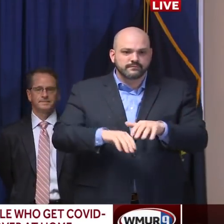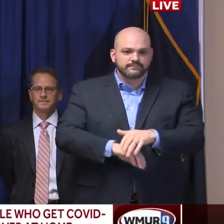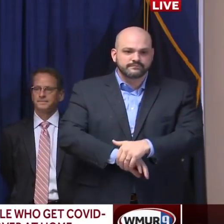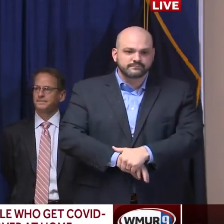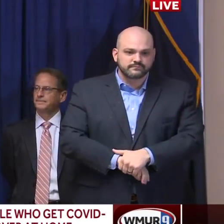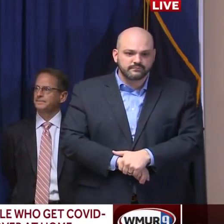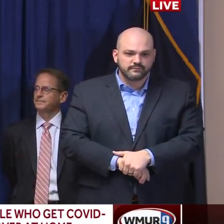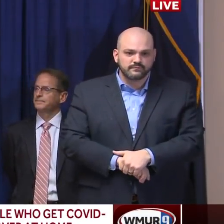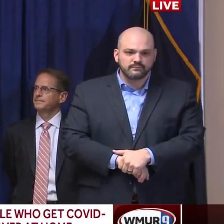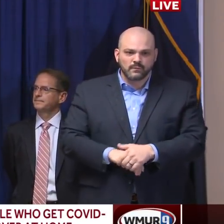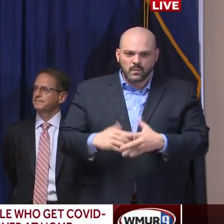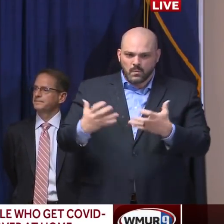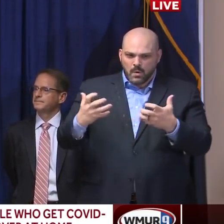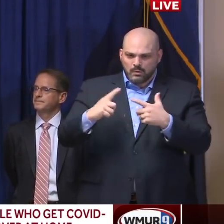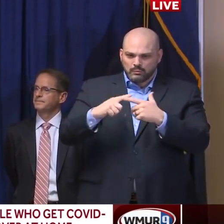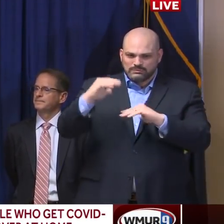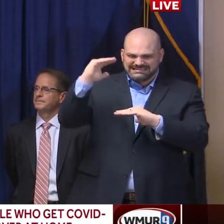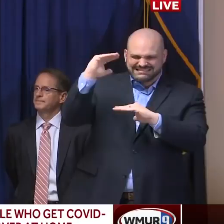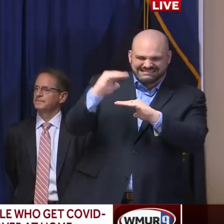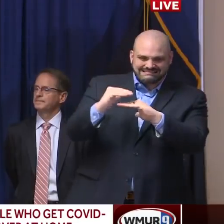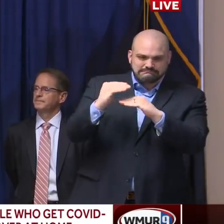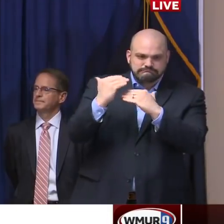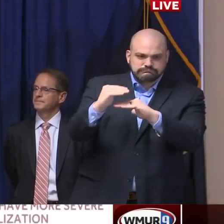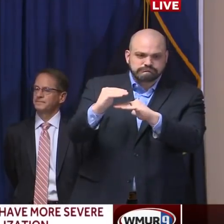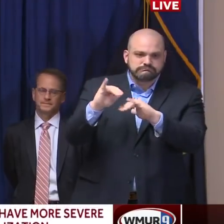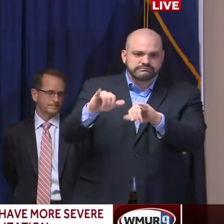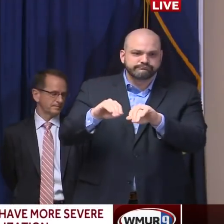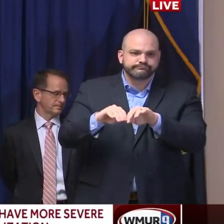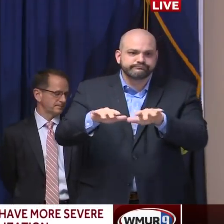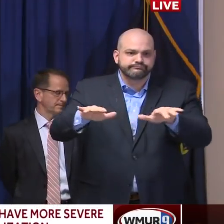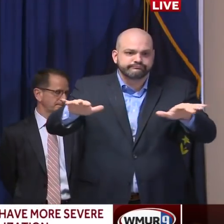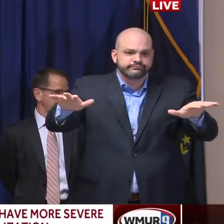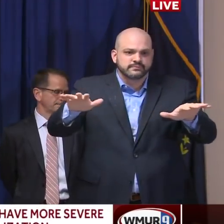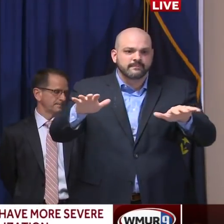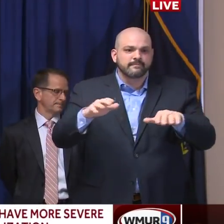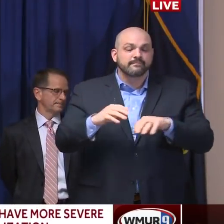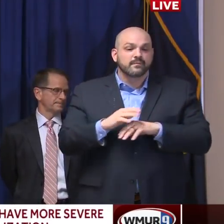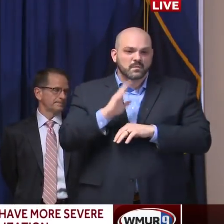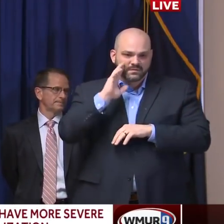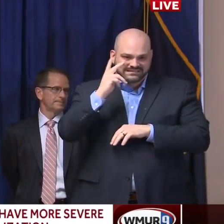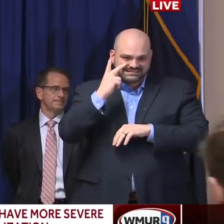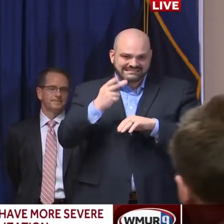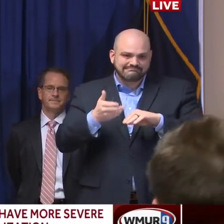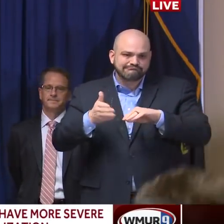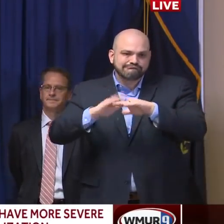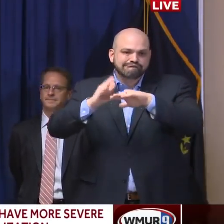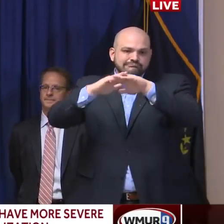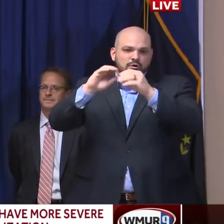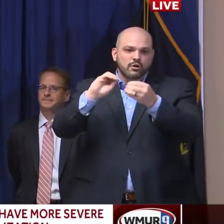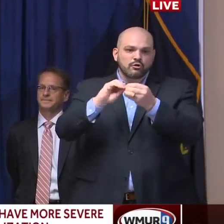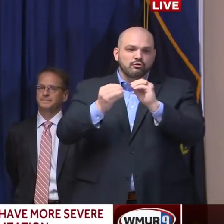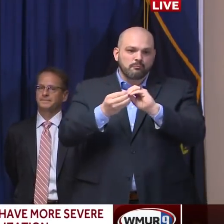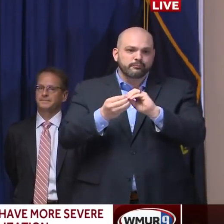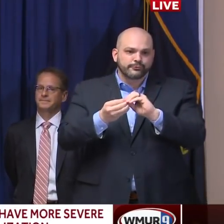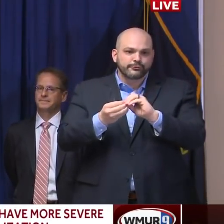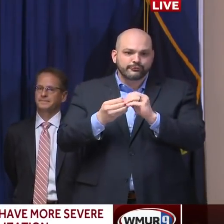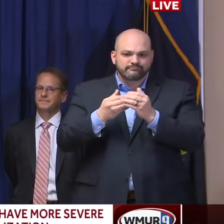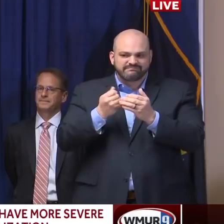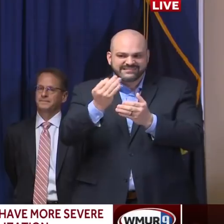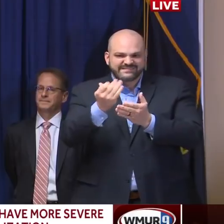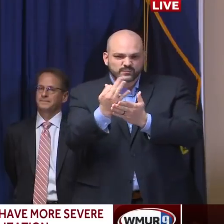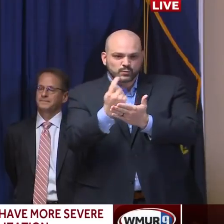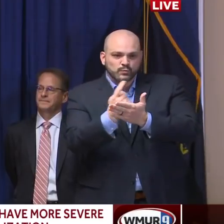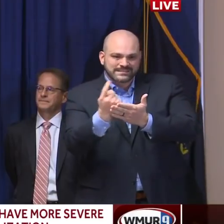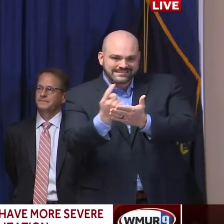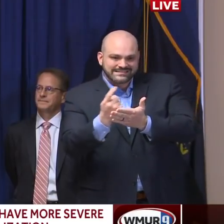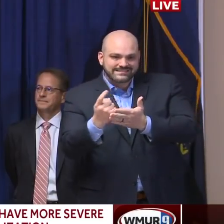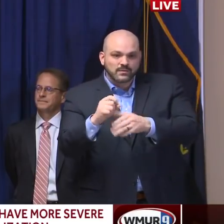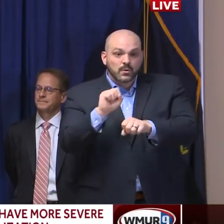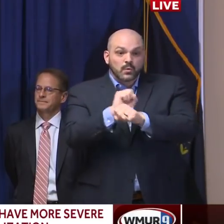CONTINUE OUR PUBLIC HEALTH EFFORTS TO INVESTIGATE AND TRY AND SLOW AND CONTAIN THE SPREAD OF THE VIRUS BUT IT IS LIKELY WE WILL SEE AN INCREASE IN THE NUMBER OF CASES IN THE